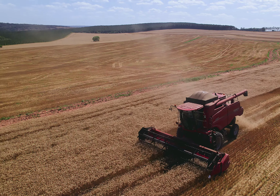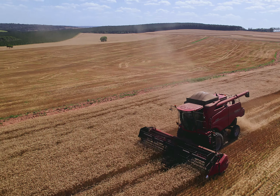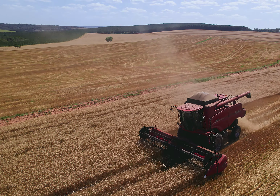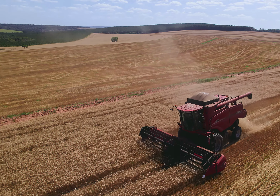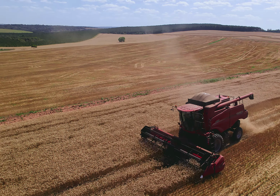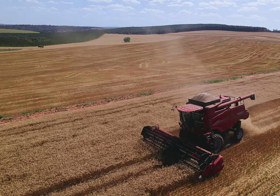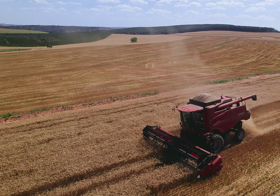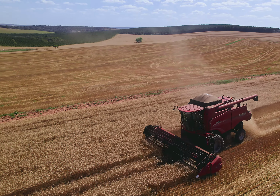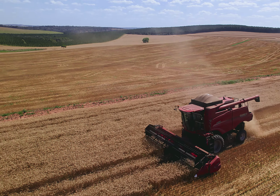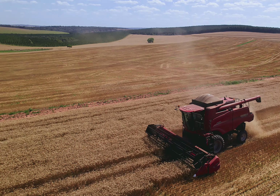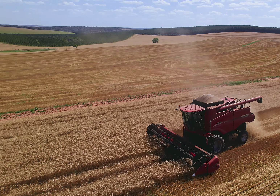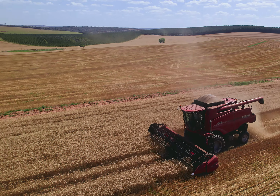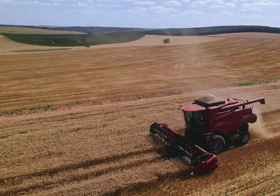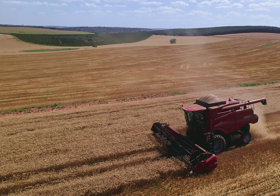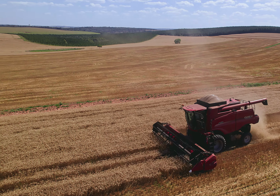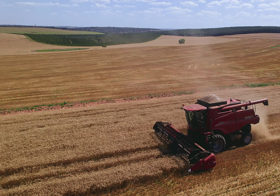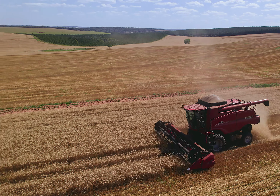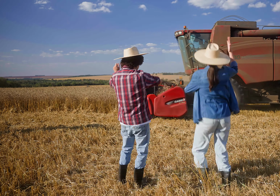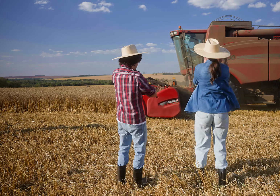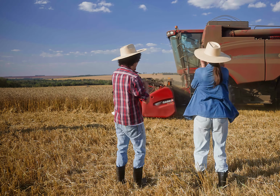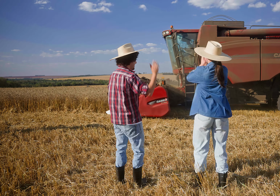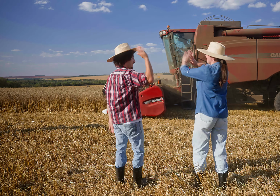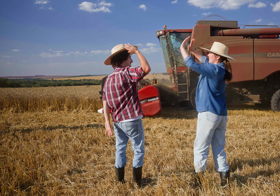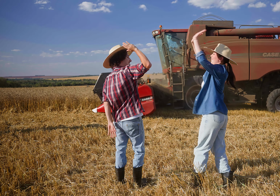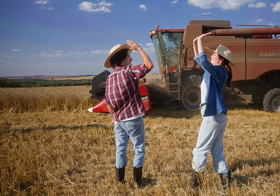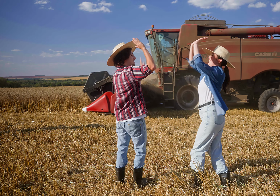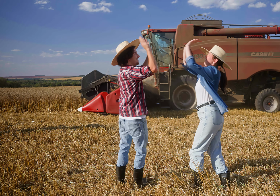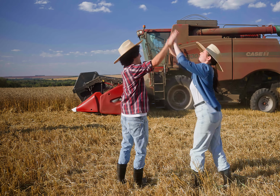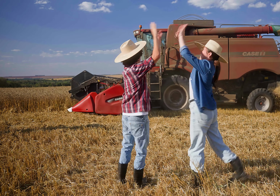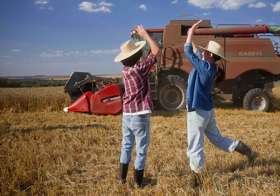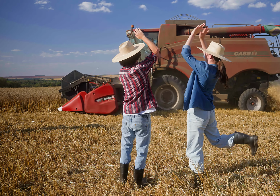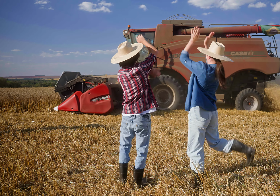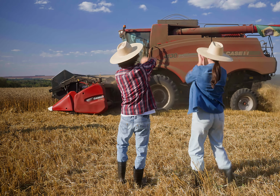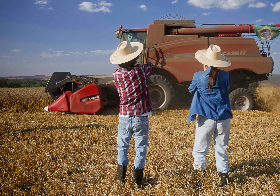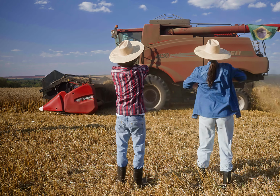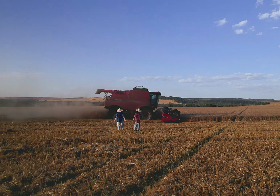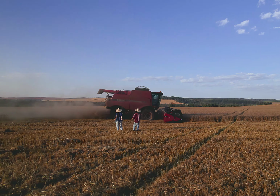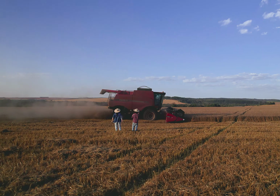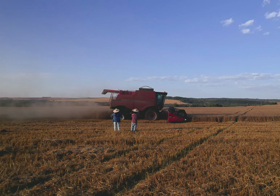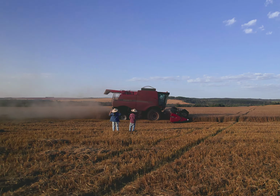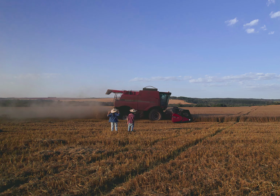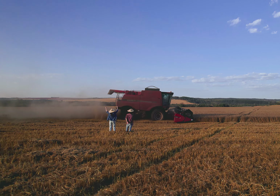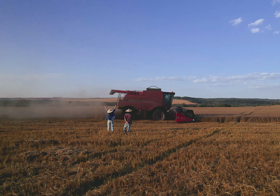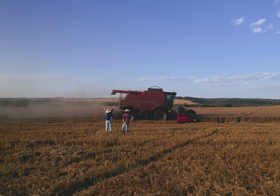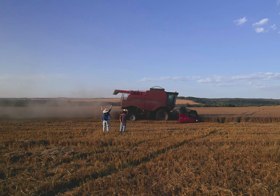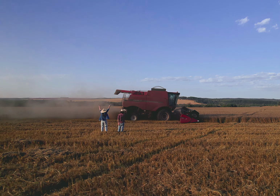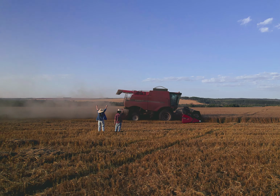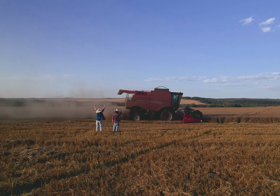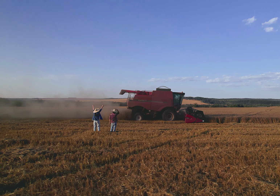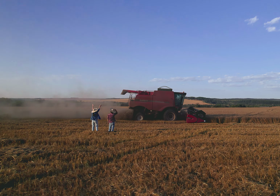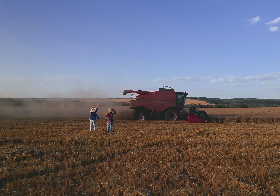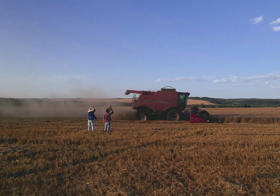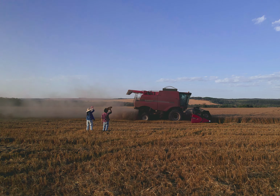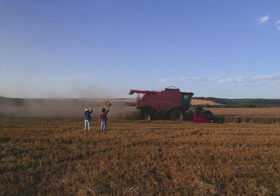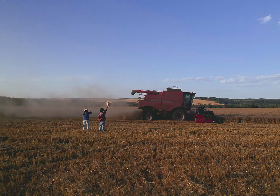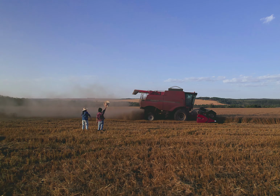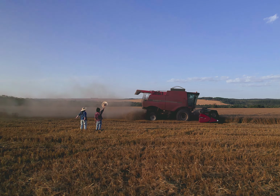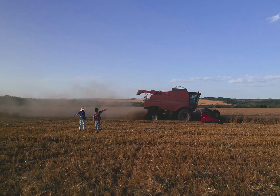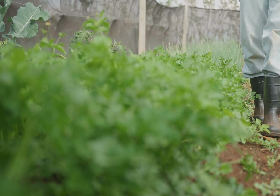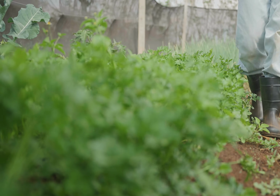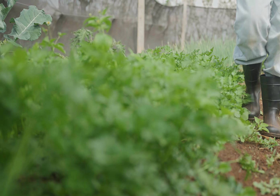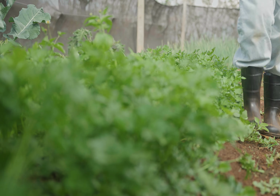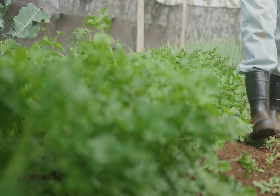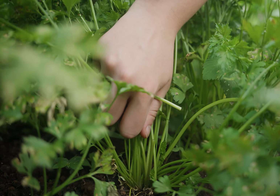[Engine] Country